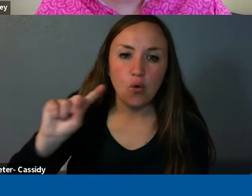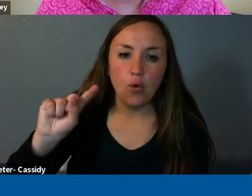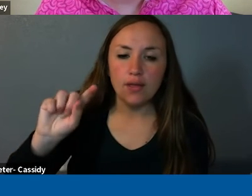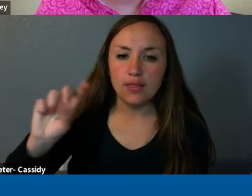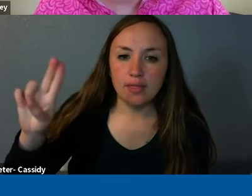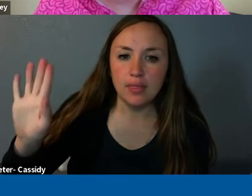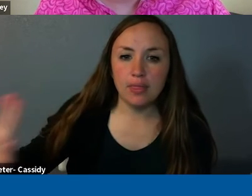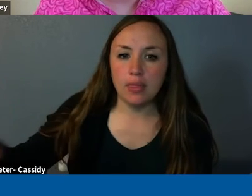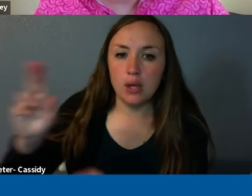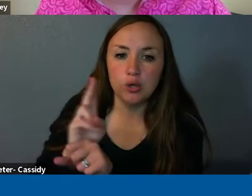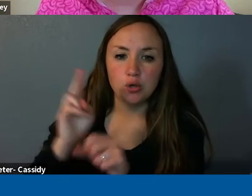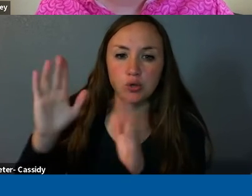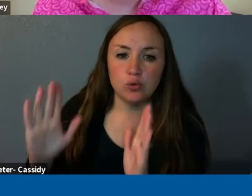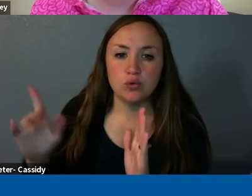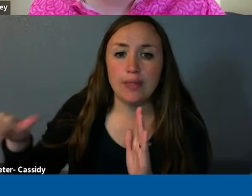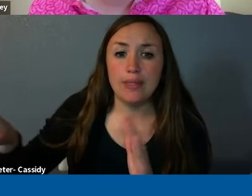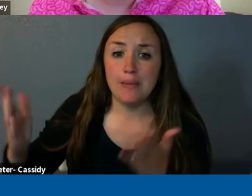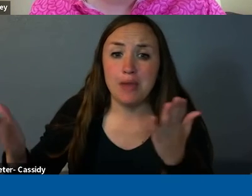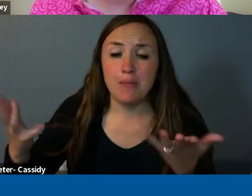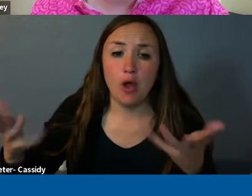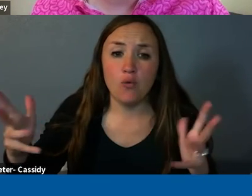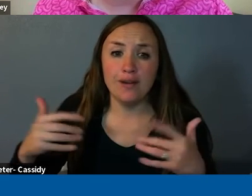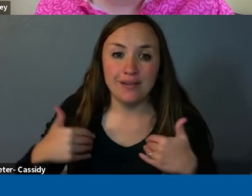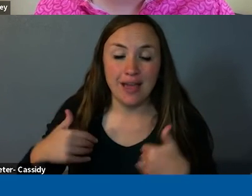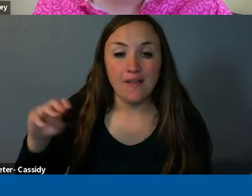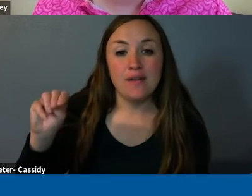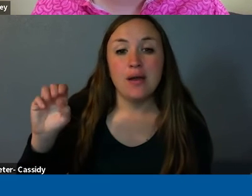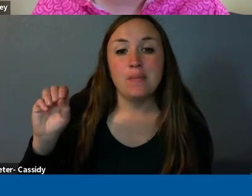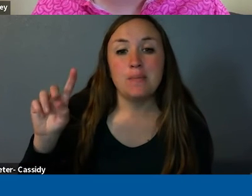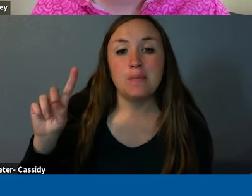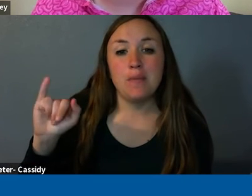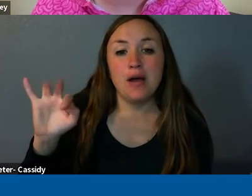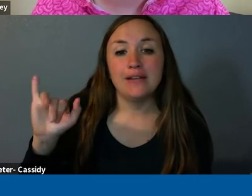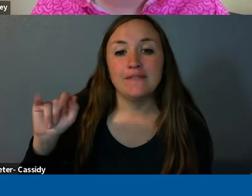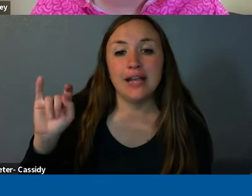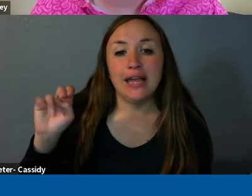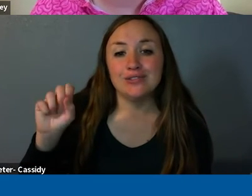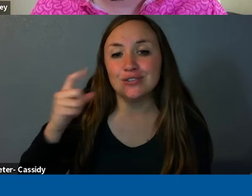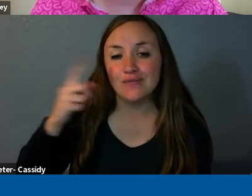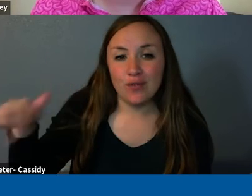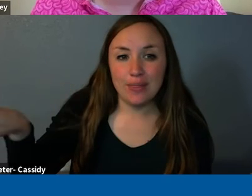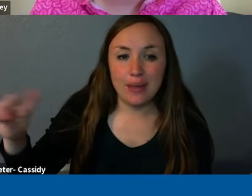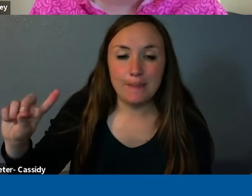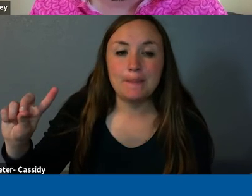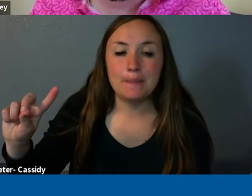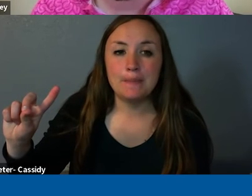They may have existing modifications that you're using, so operating system and browser level text size adjustment.